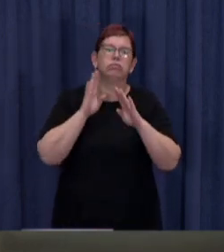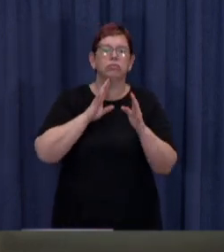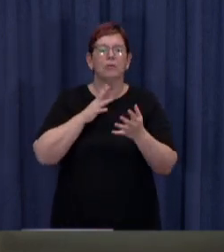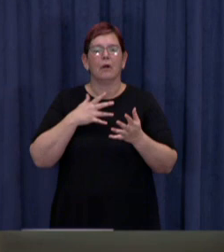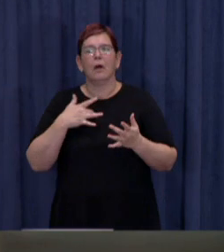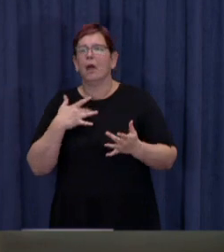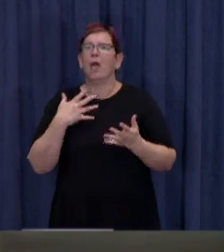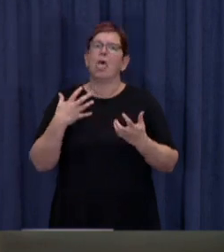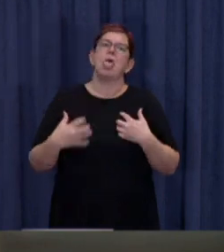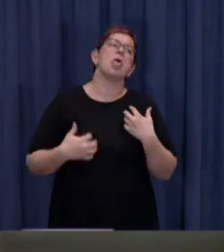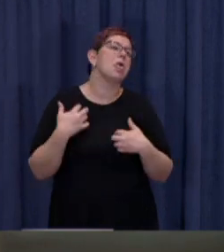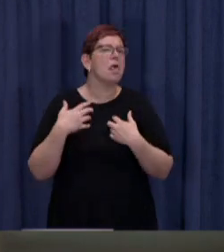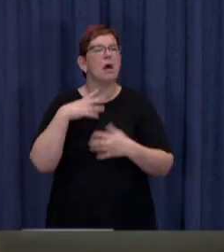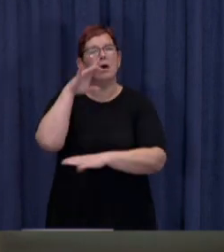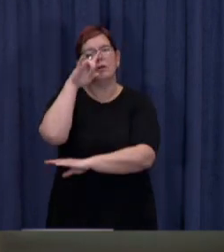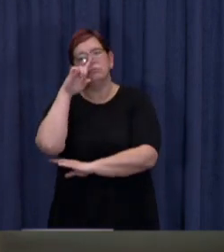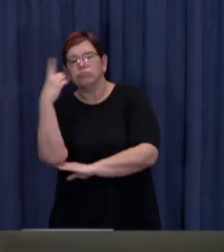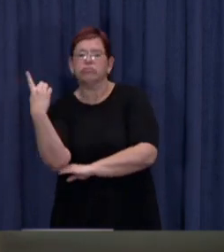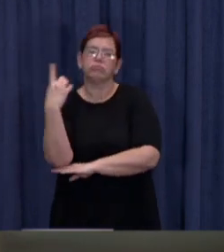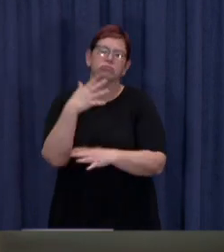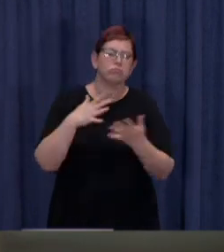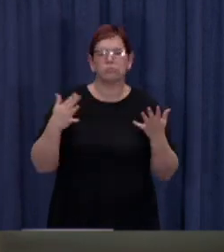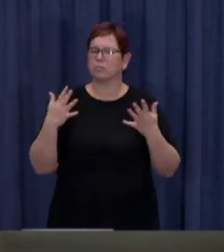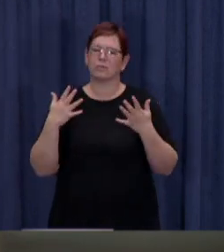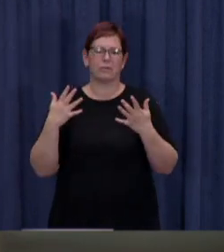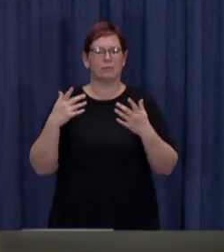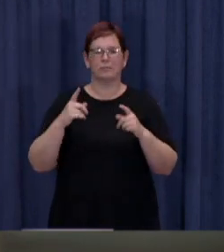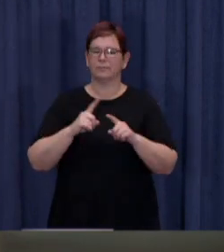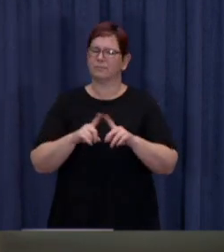and in the life of a family and so that's why we have to get through this